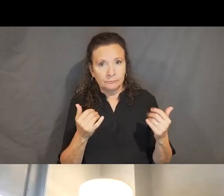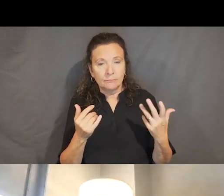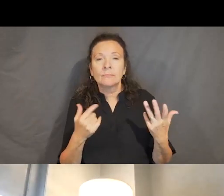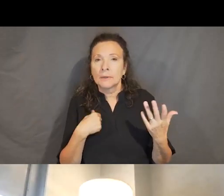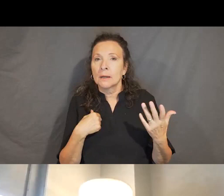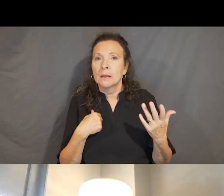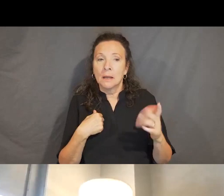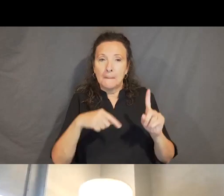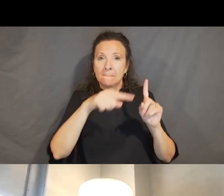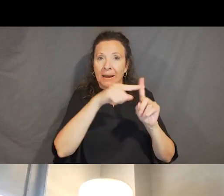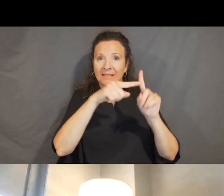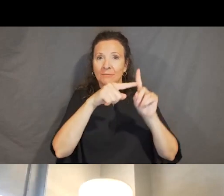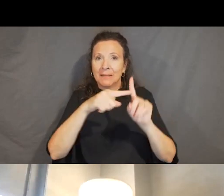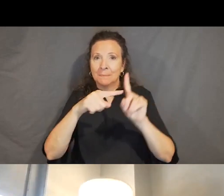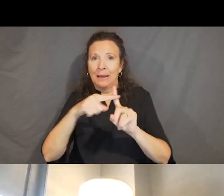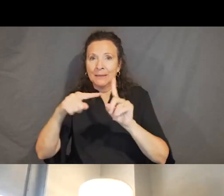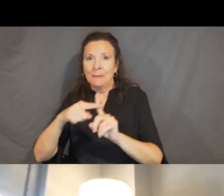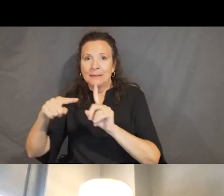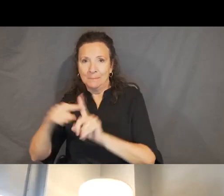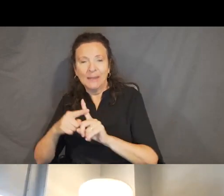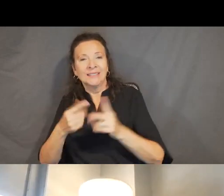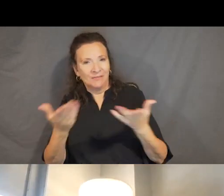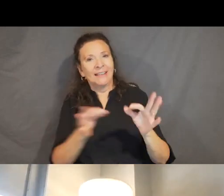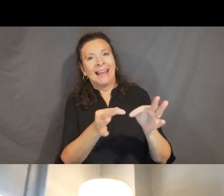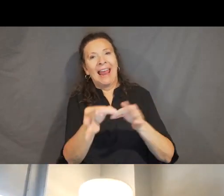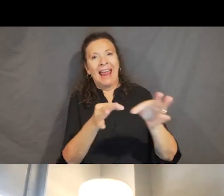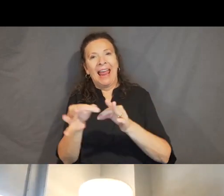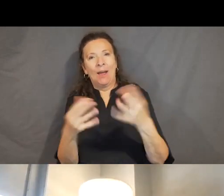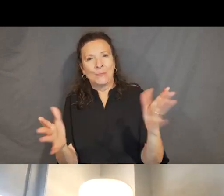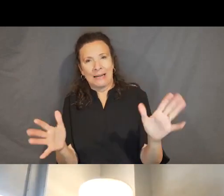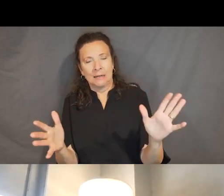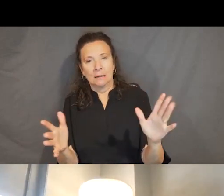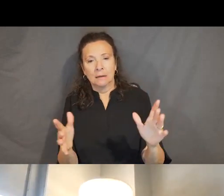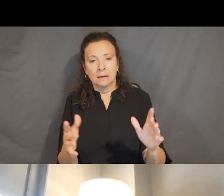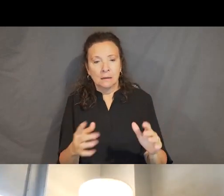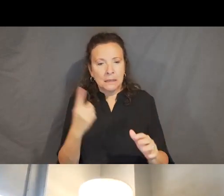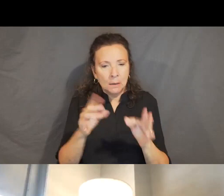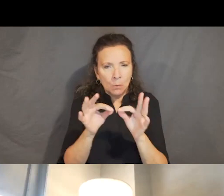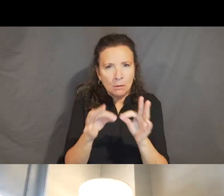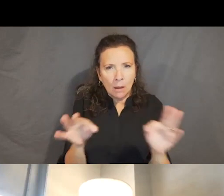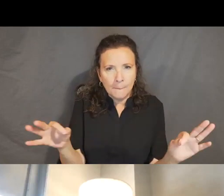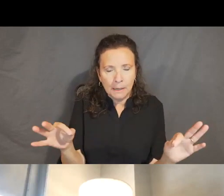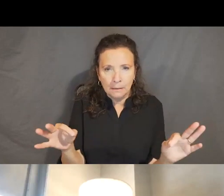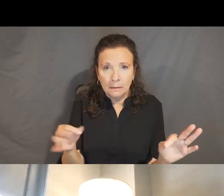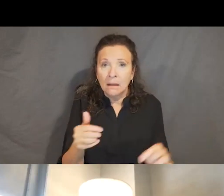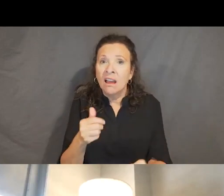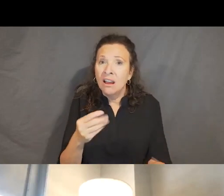there is a comment that has just come up in chat about some bad things that have happened with AI,